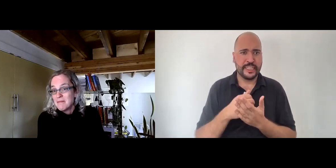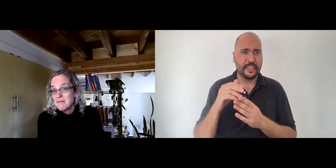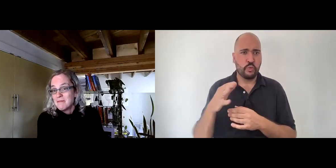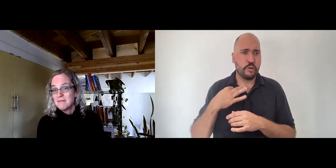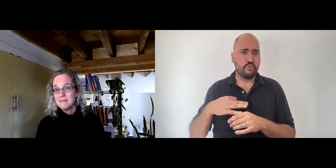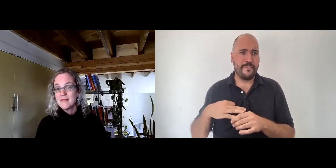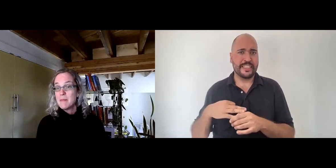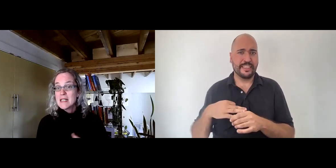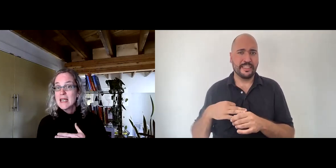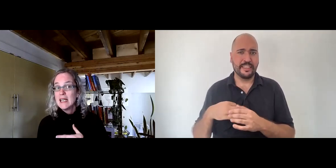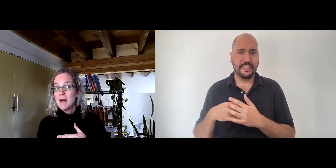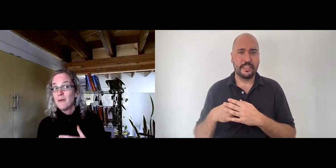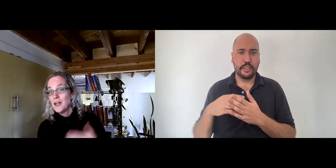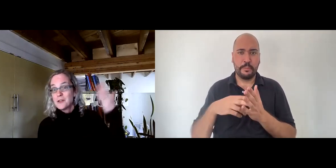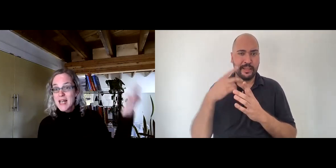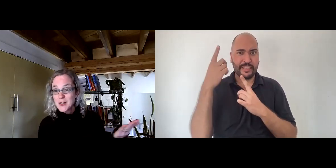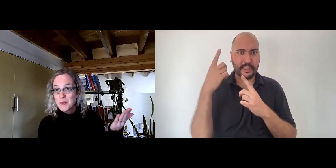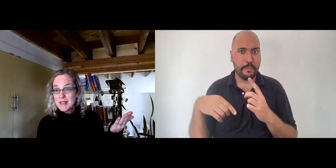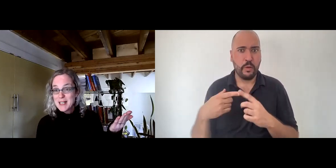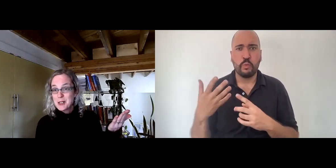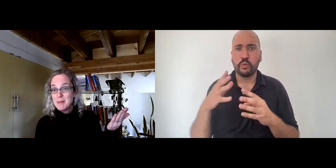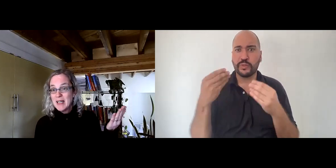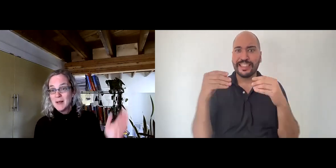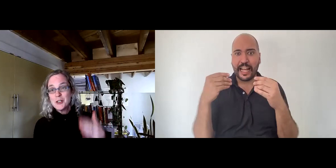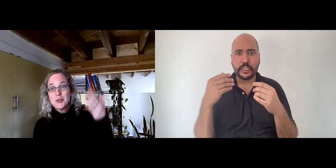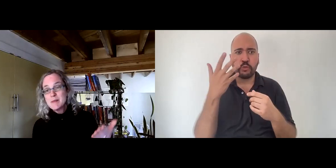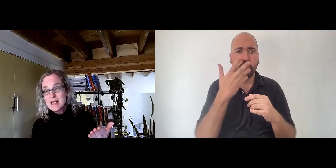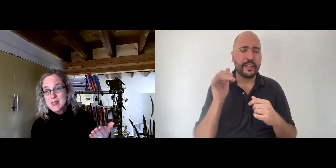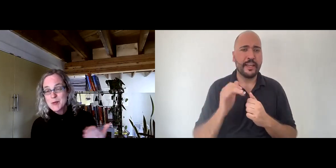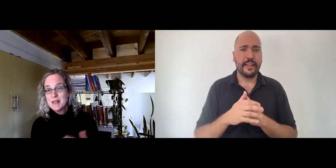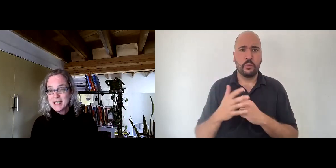That means thinking about what your sales would potentially be and what your expenses would potentially be.